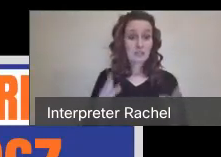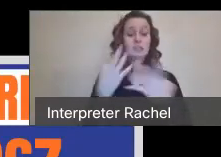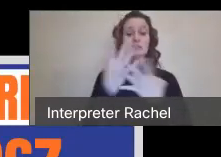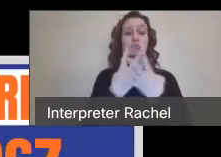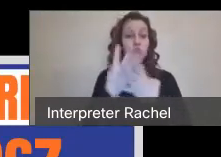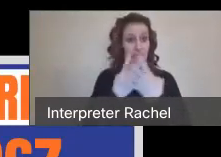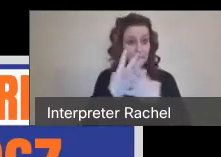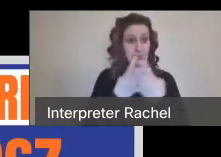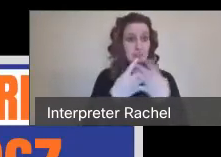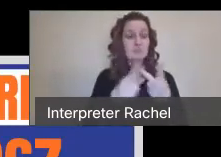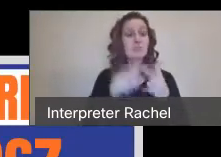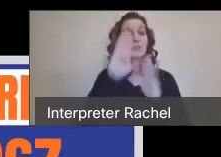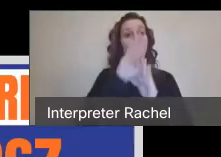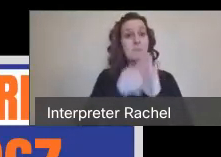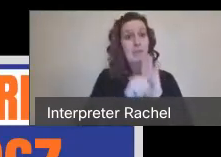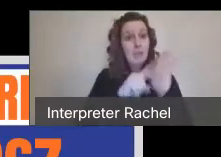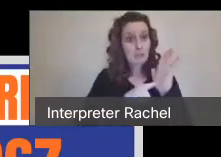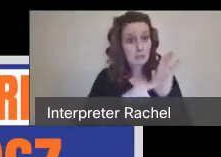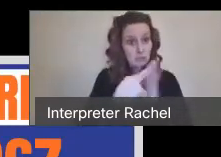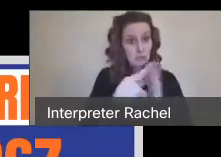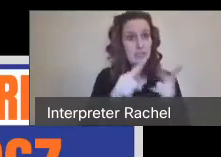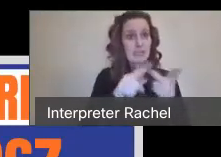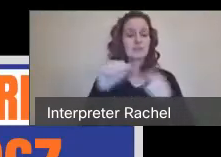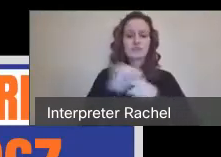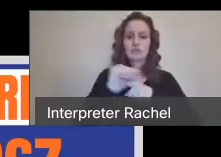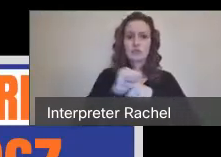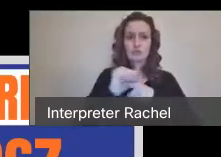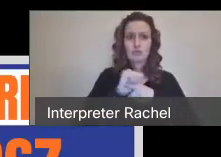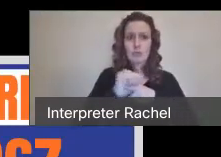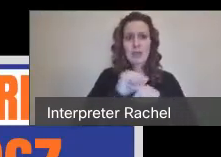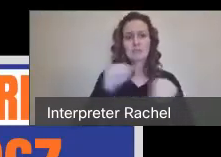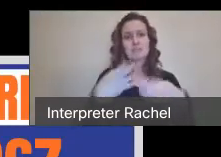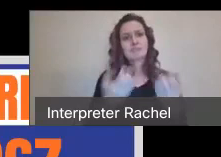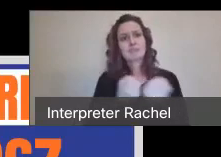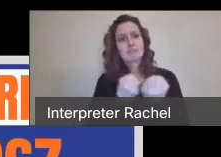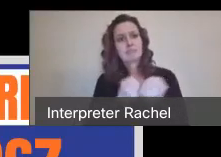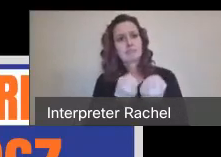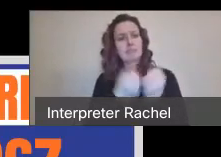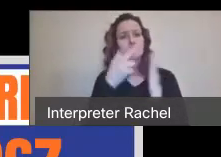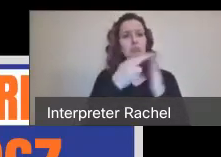background checked, and trained to support this vaccine registration effort.